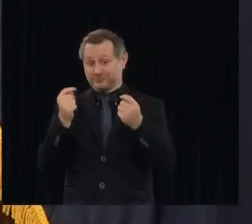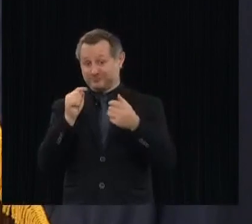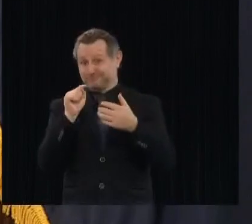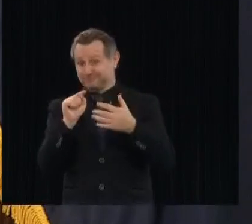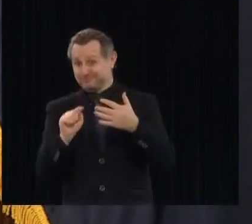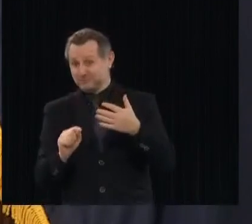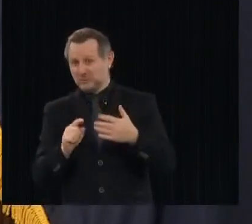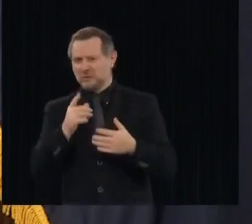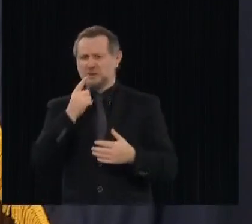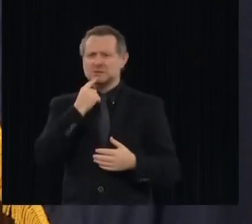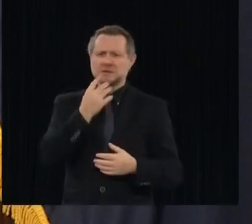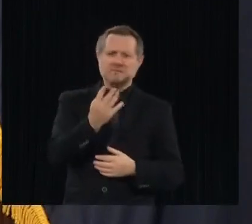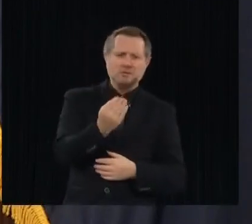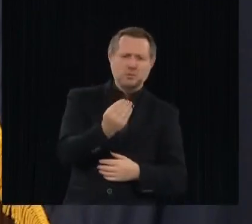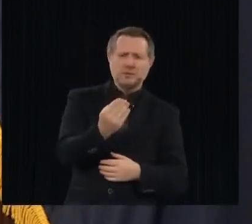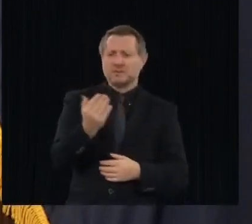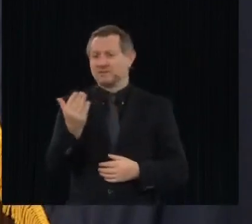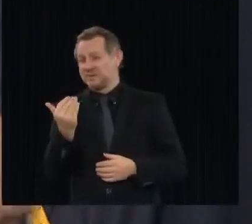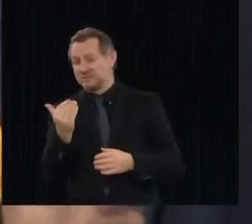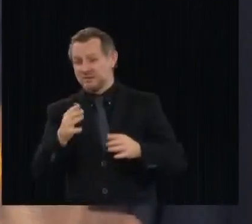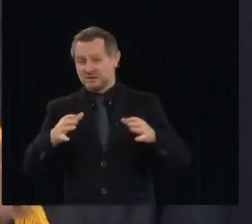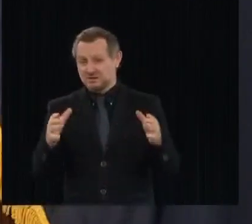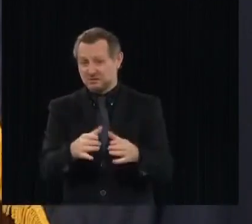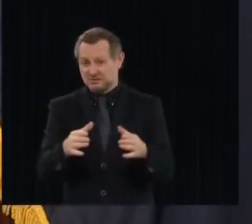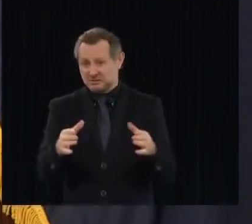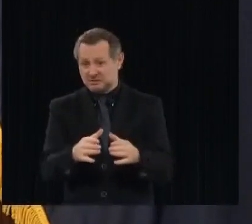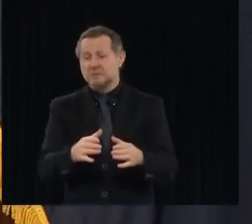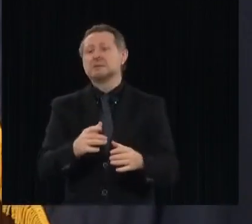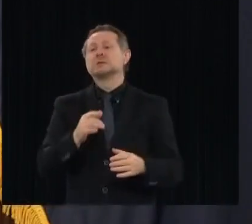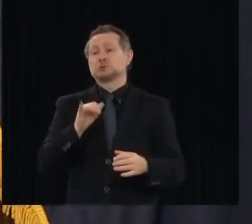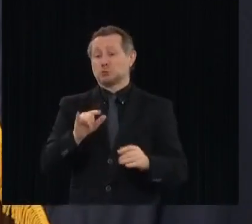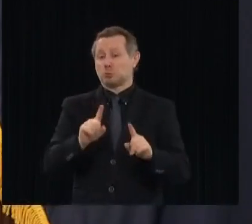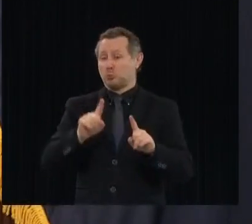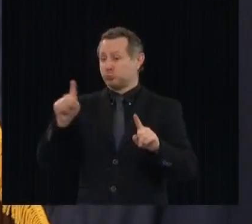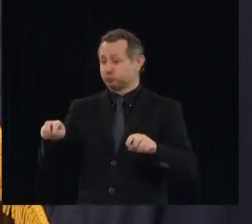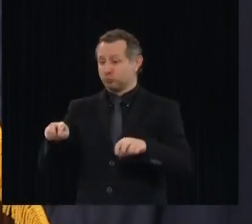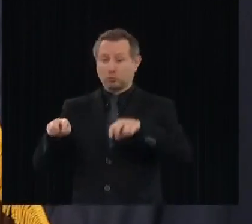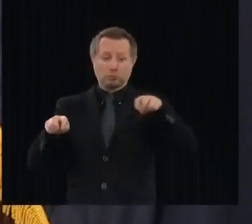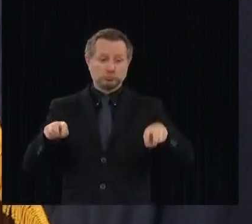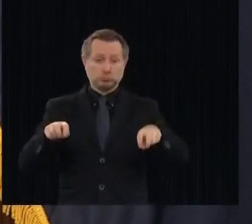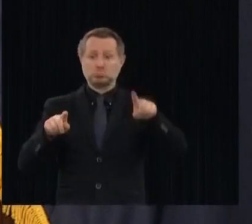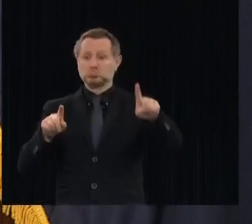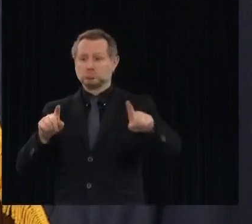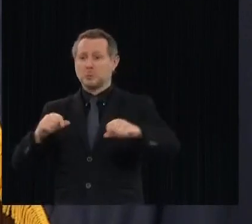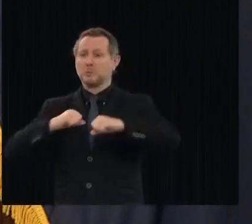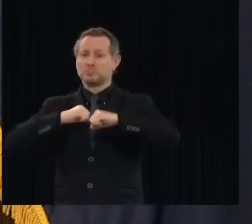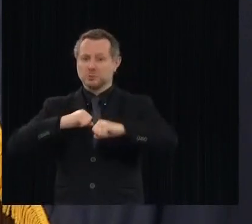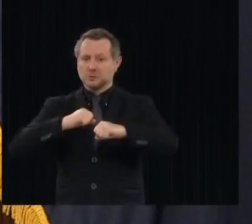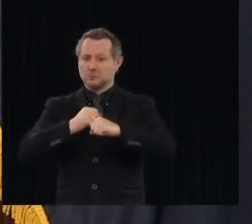IF WE CAN CIRCUMSCRIBE A